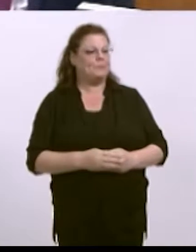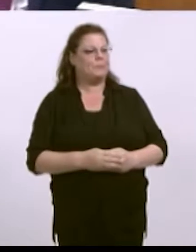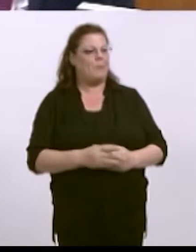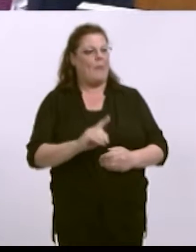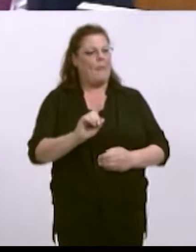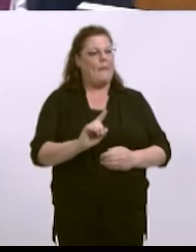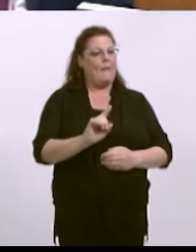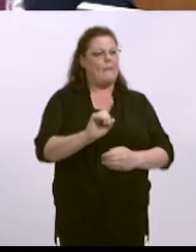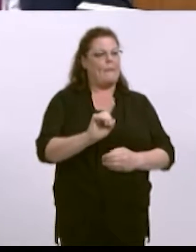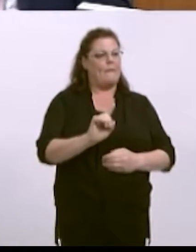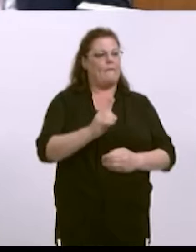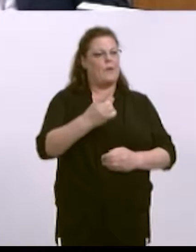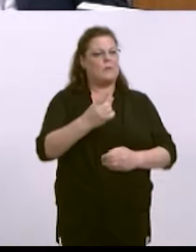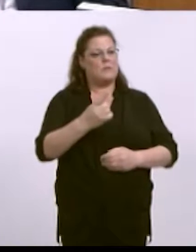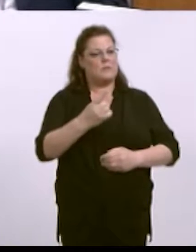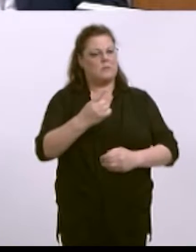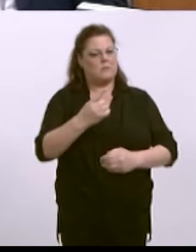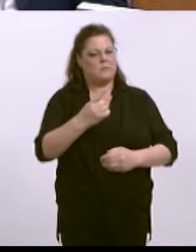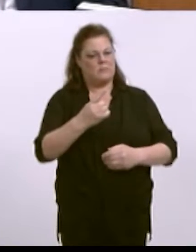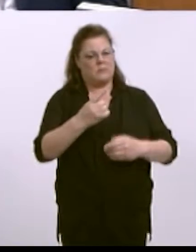legislative programme of this fifth Assembly on 28 June.